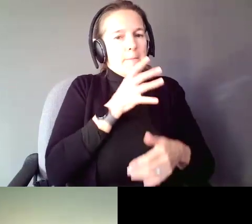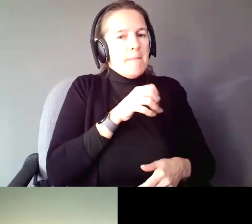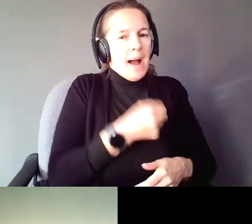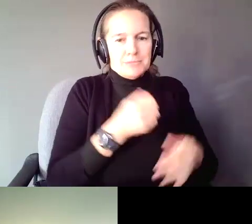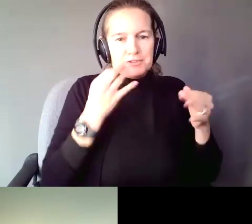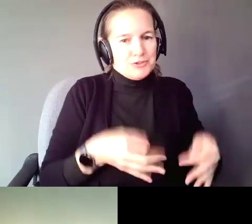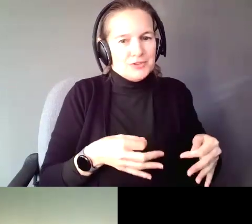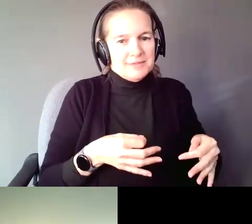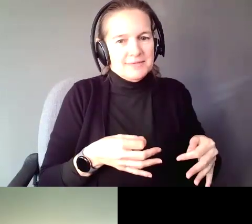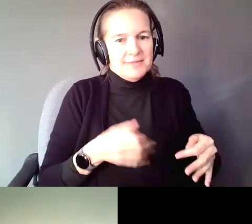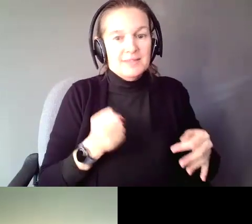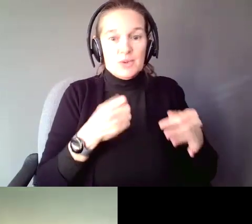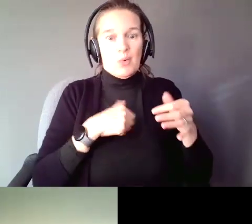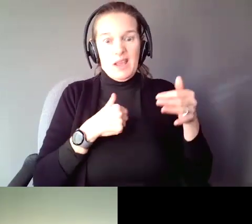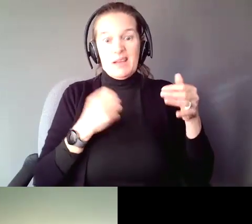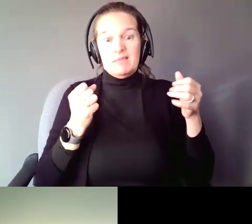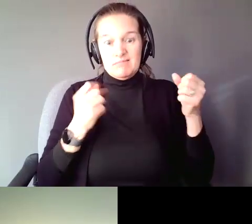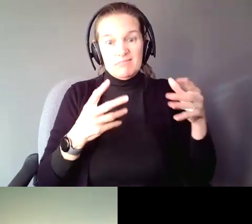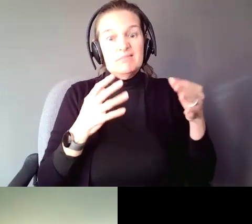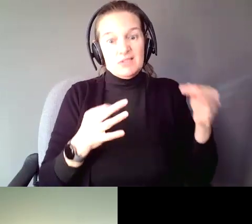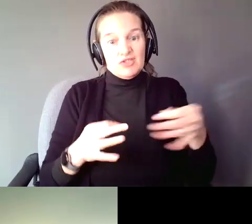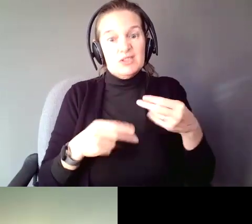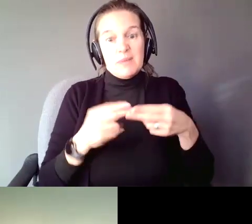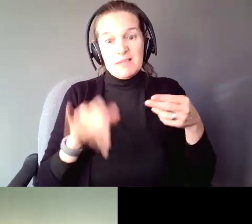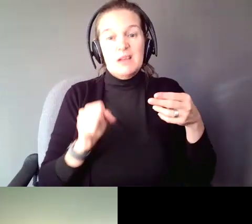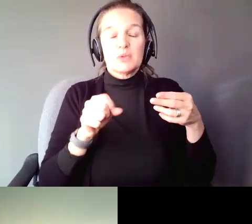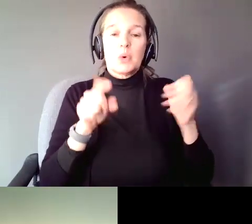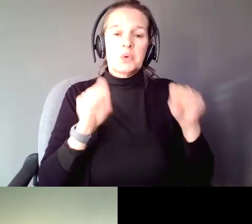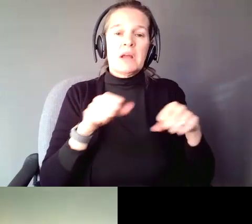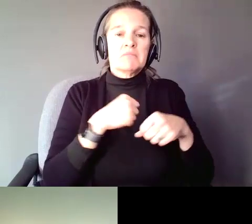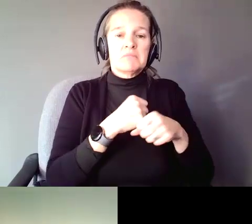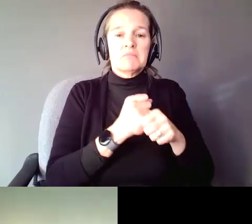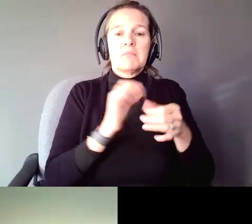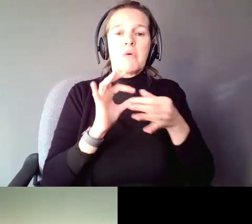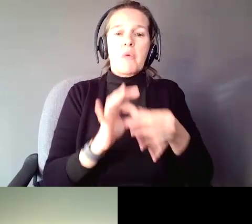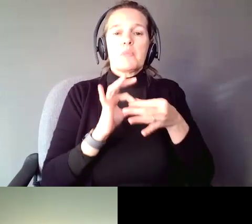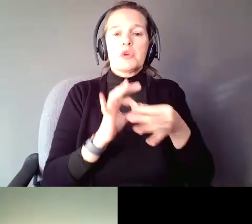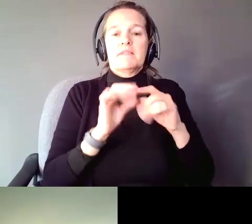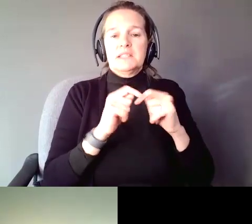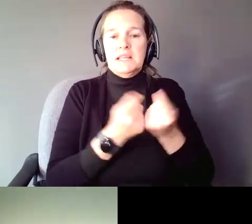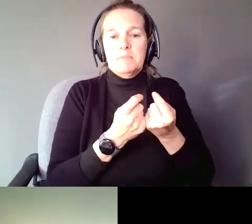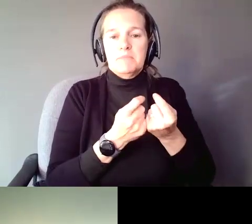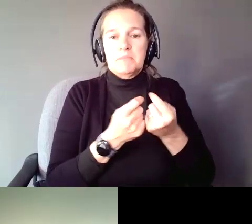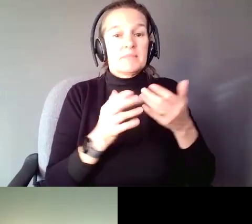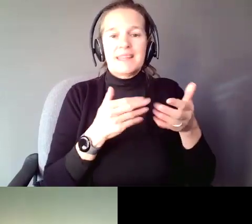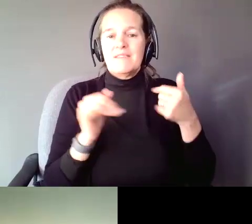about that. We can create a cooperative team even if you are giving someone else power